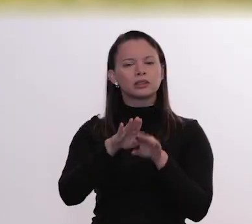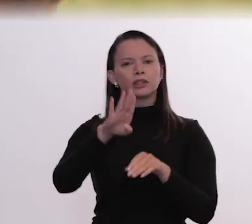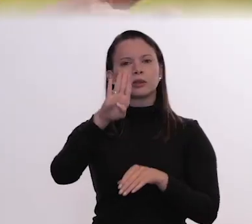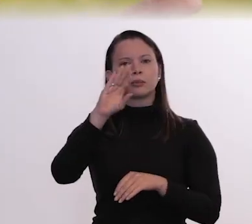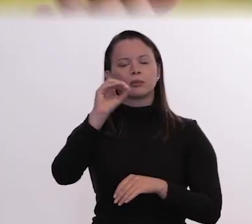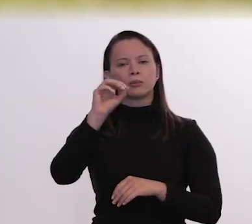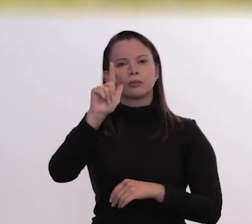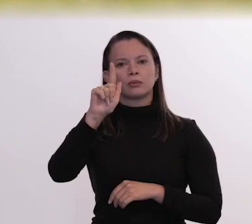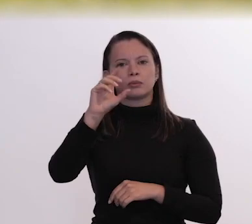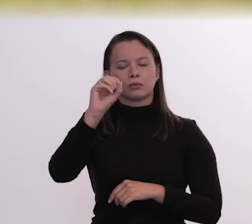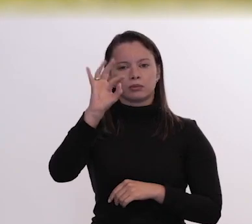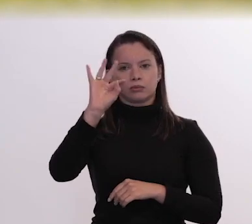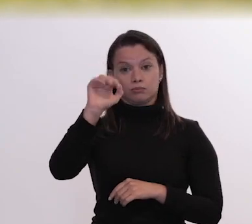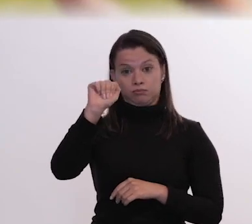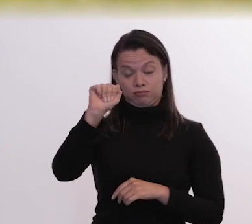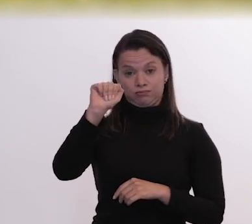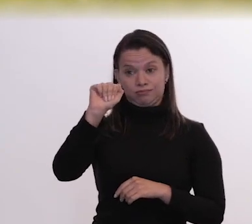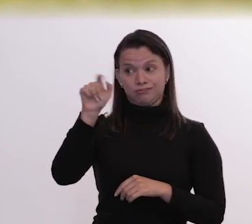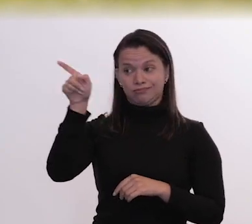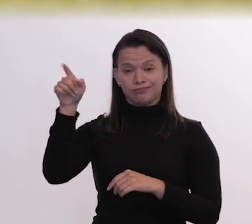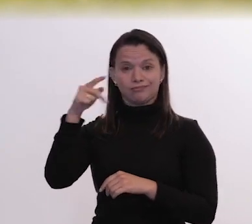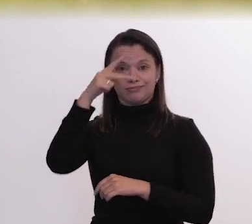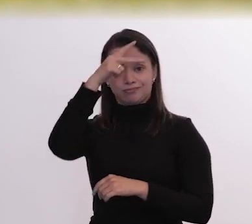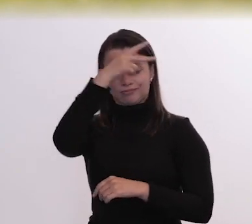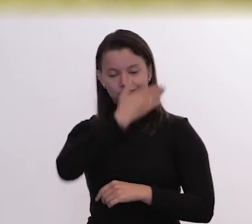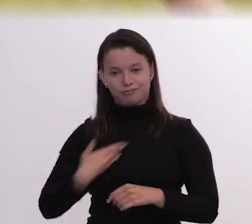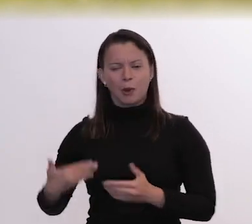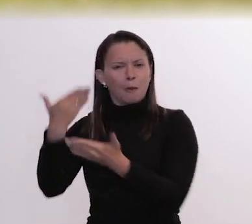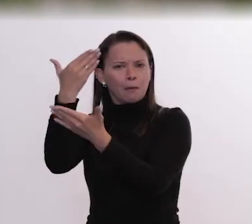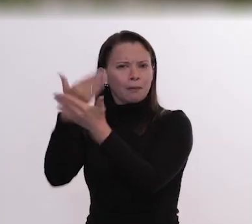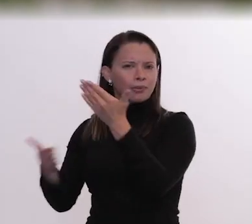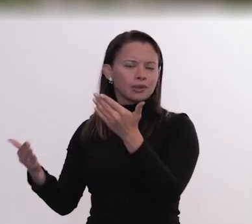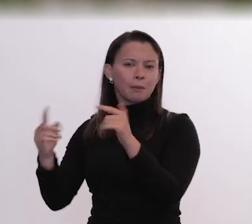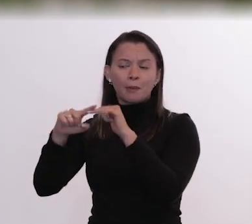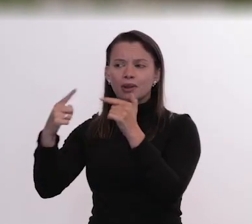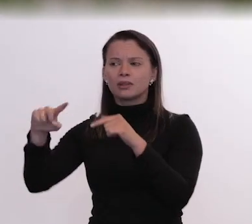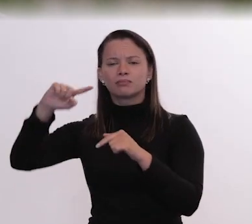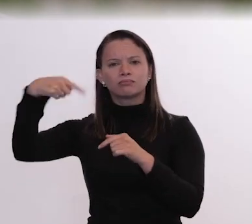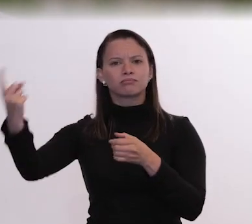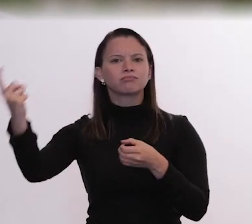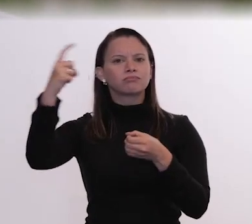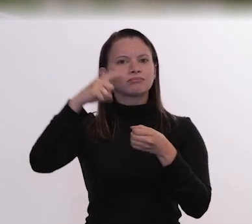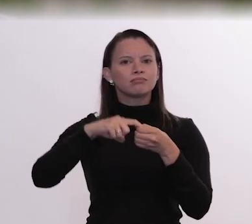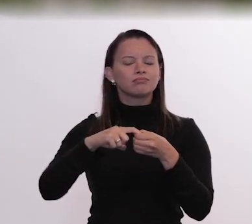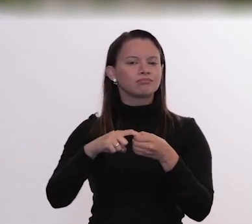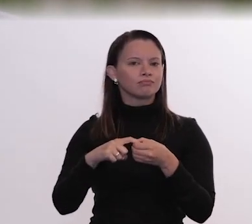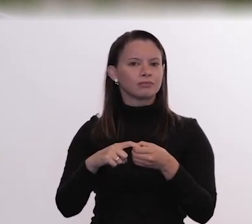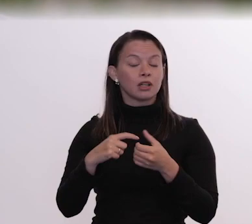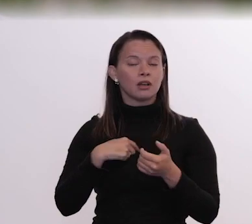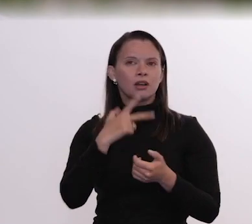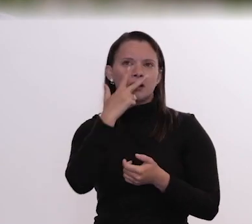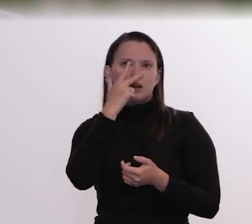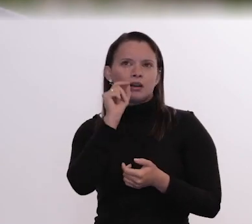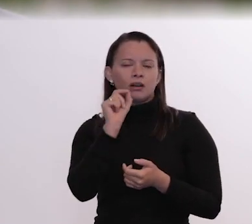He lost the election ... And then he came back, because people saw the benefits So, I think there is a myopia,